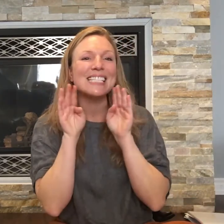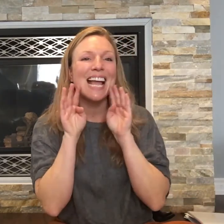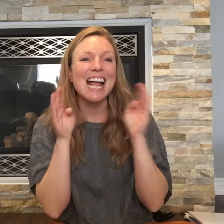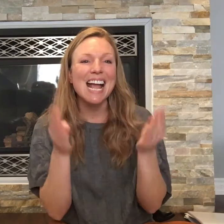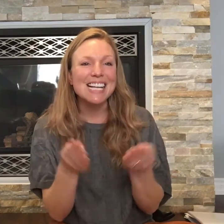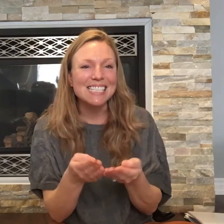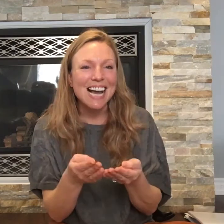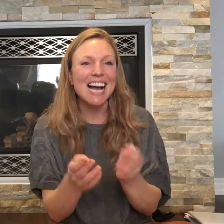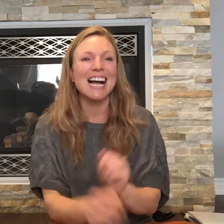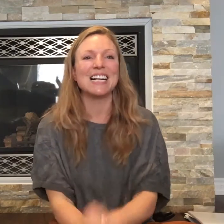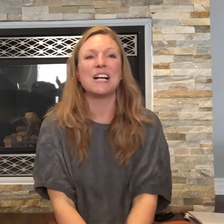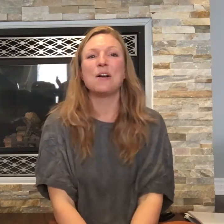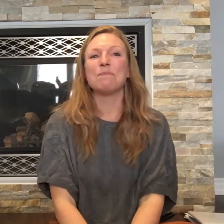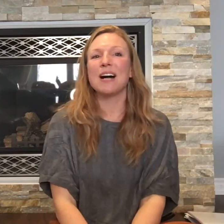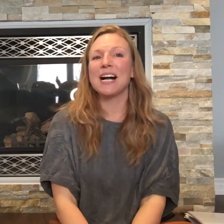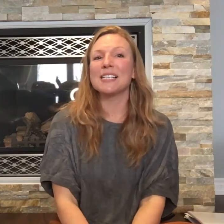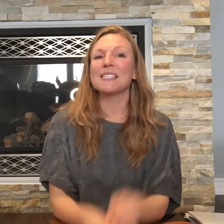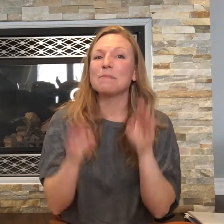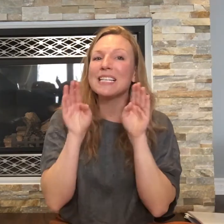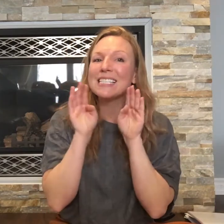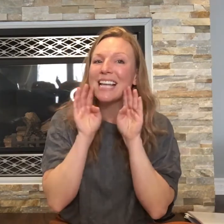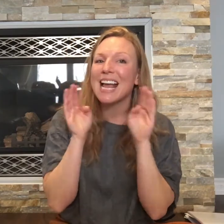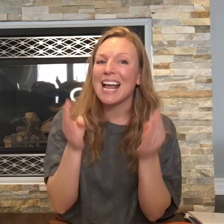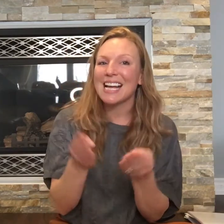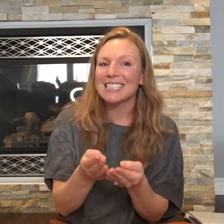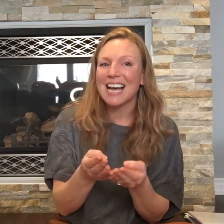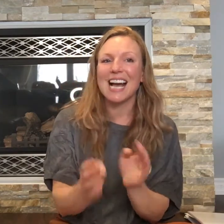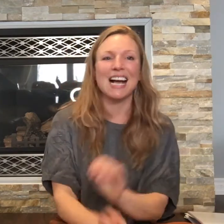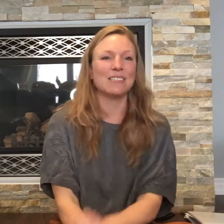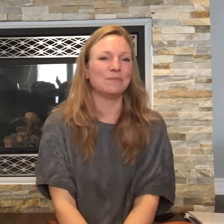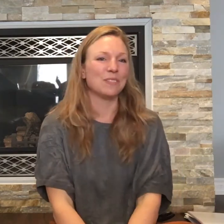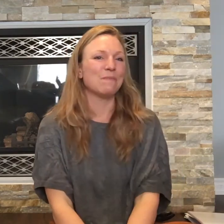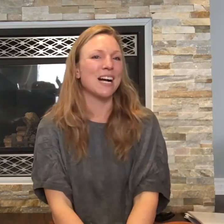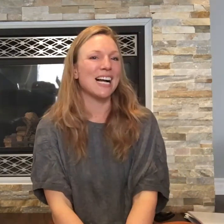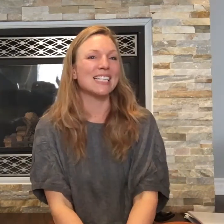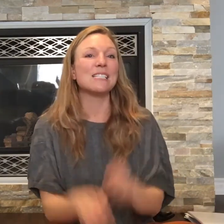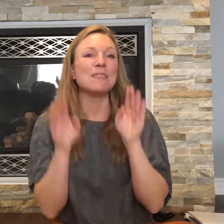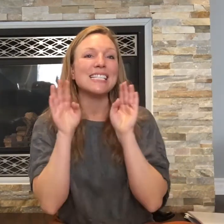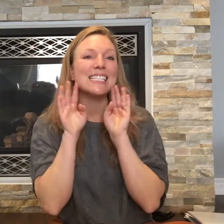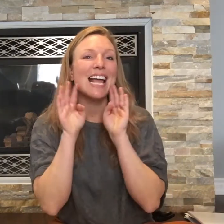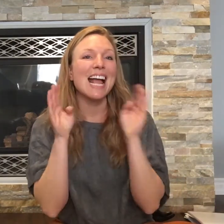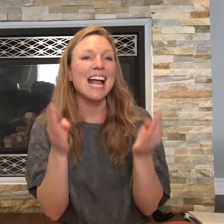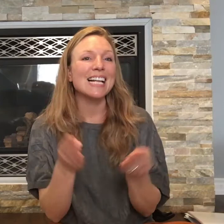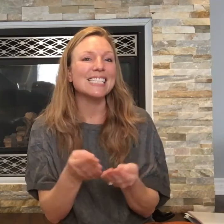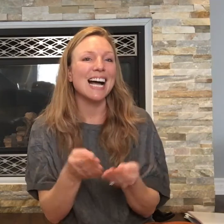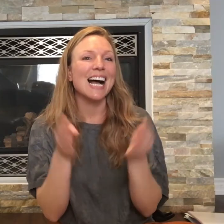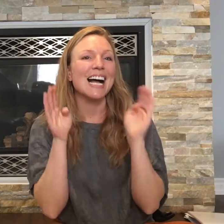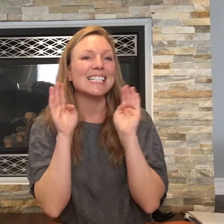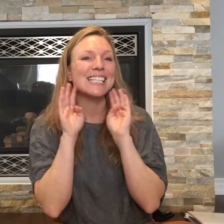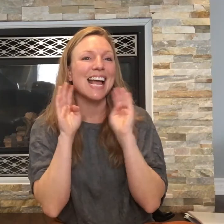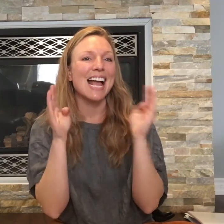SANTA, Must be SANTA, Must be SANTA, SANTA, SANTA CLAUS. Must be SANTA, Must be SANTA,